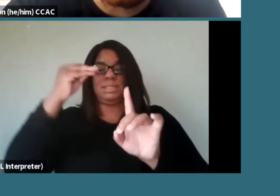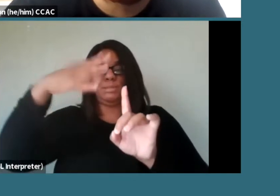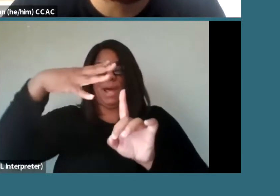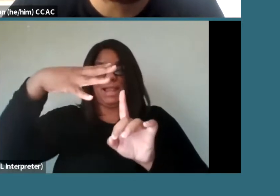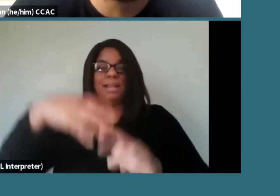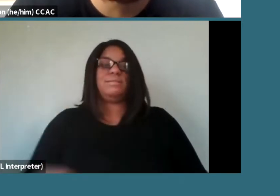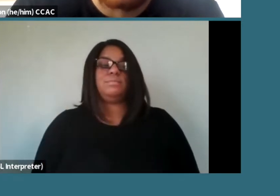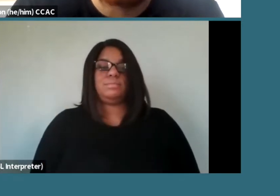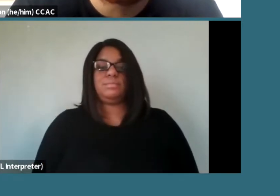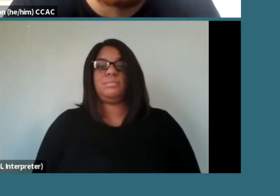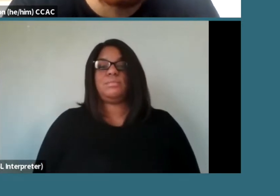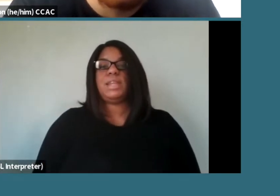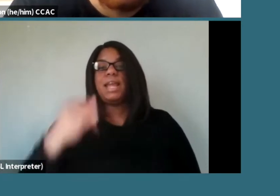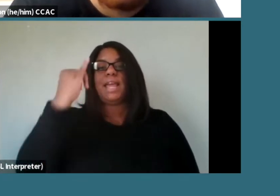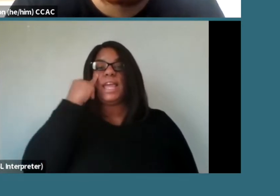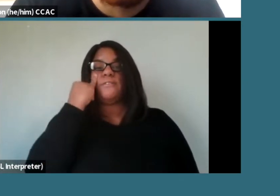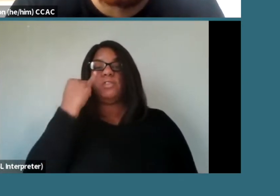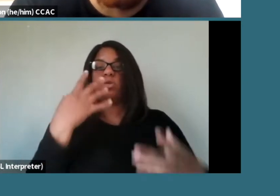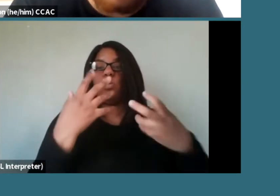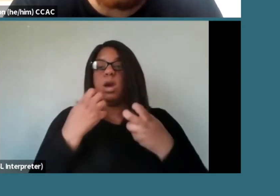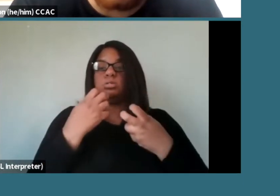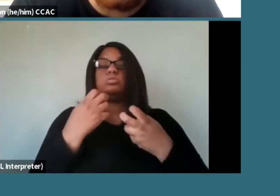If you'd like to view the captions in a separate browser,